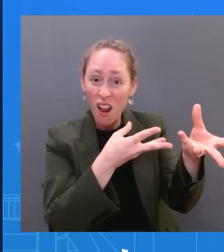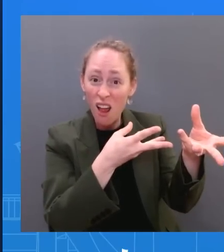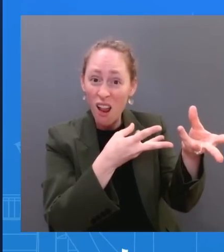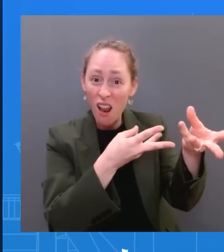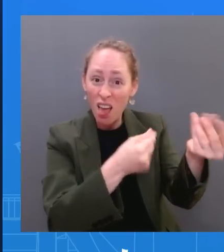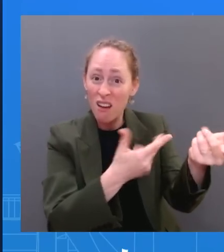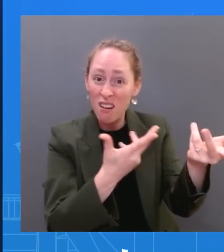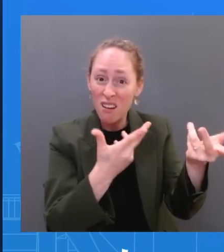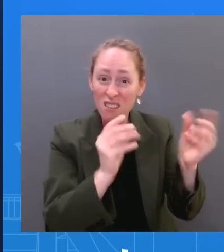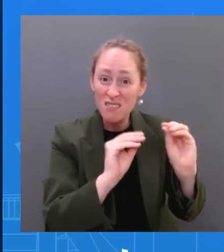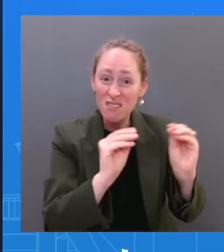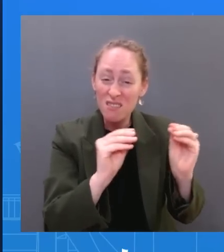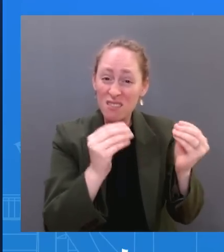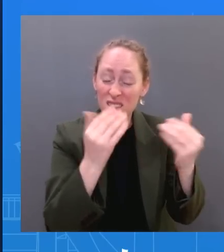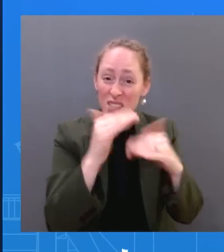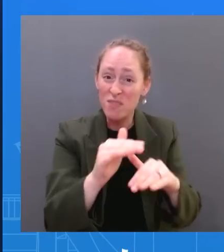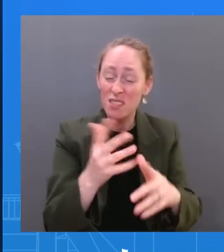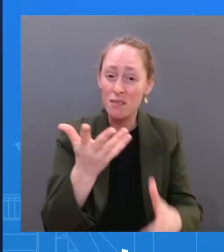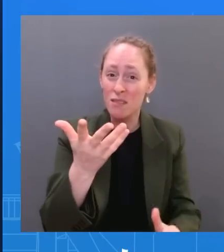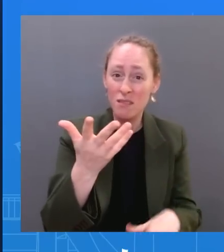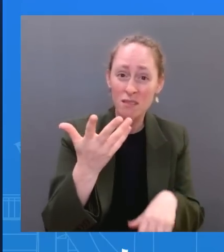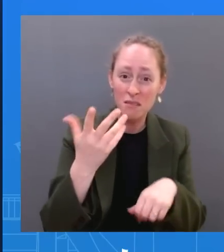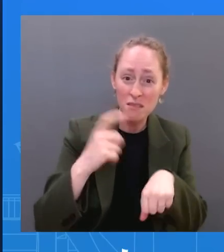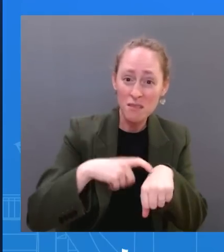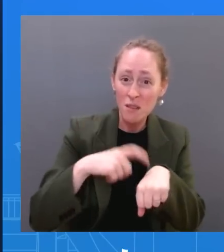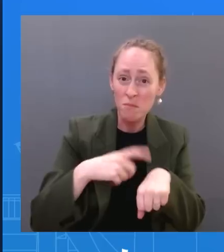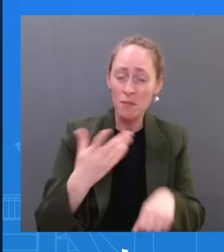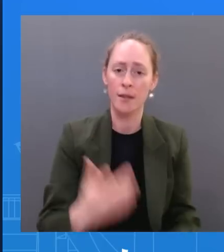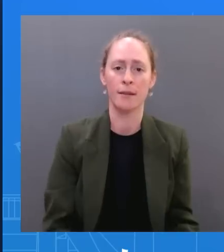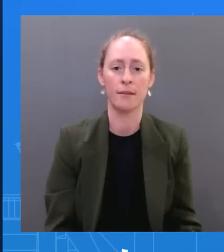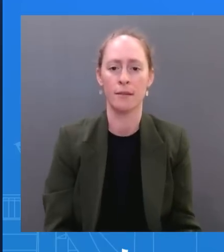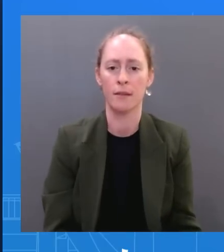we are prepared to provide and for reasons related